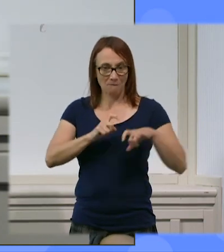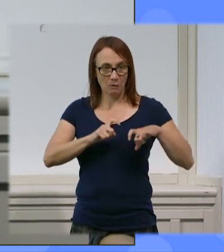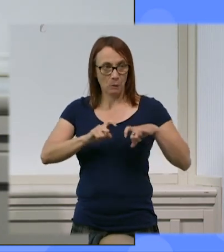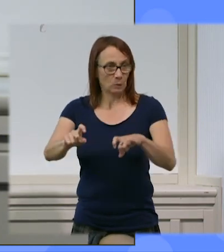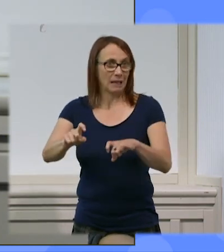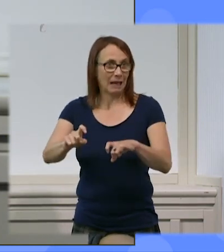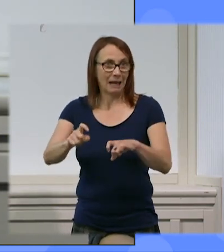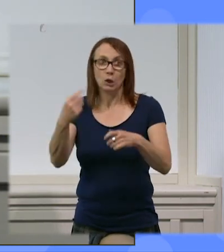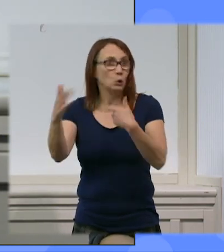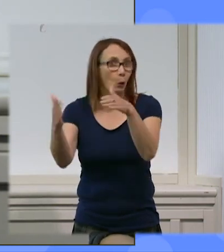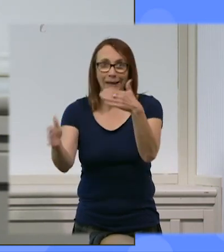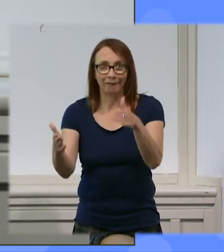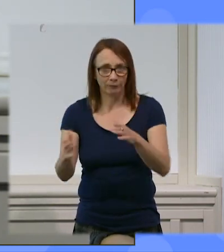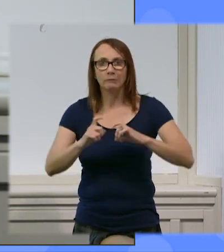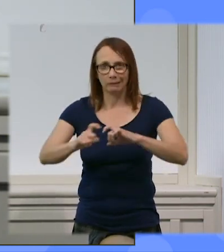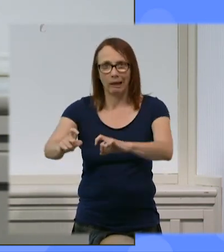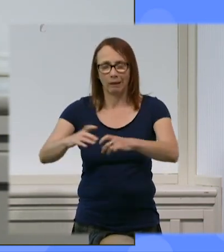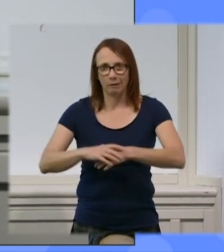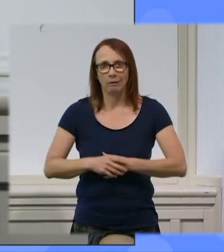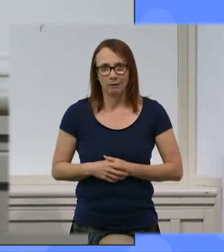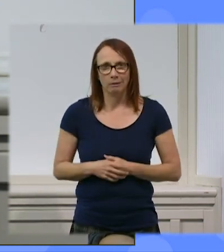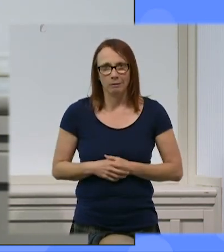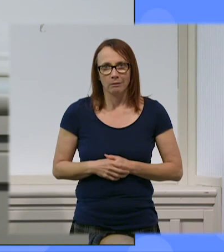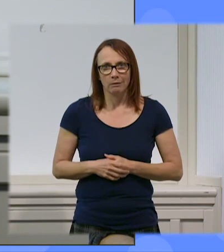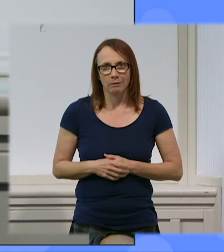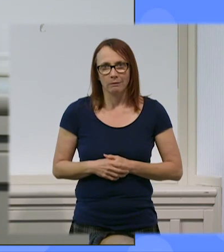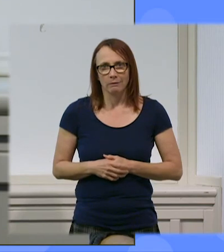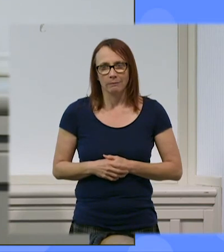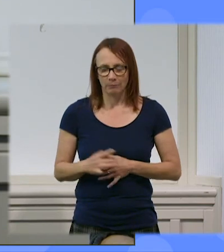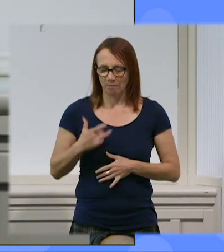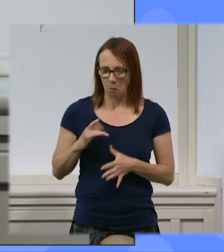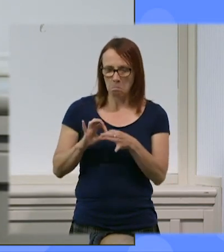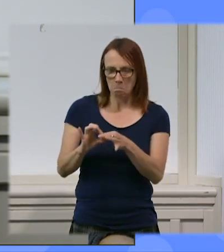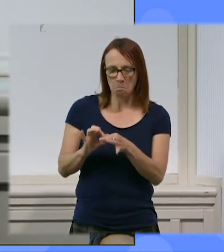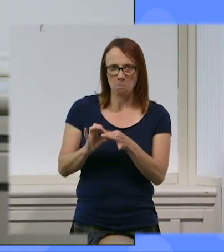engaged and in the workplace and you know the things like trade unions and